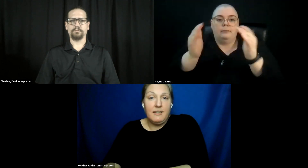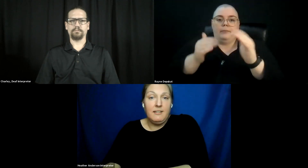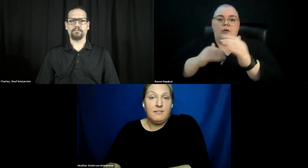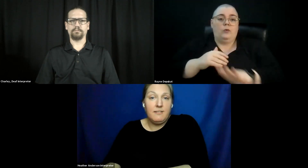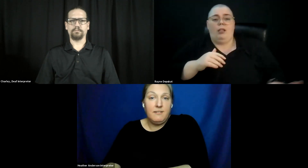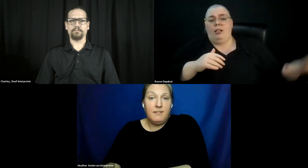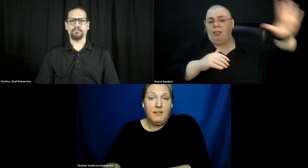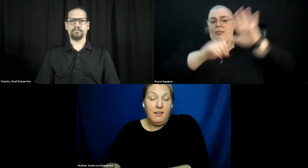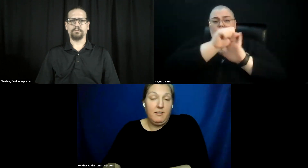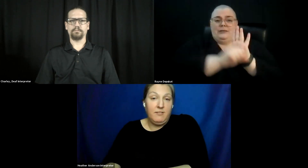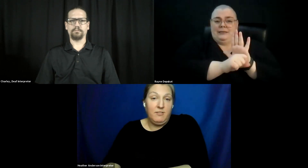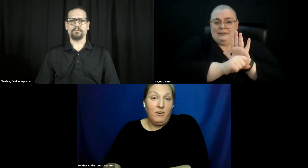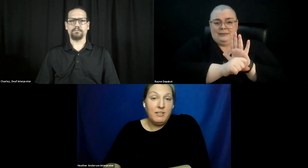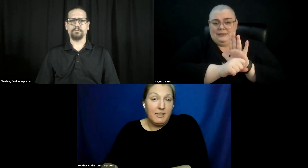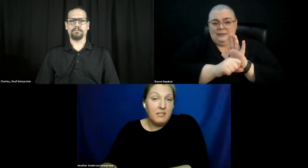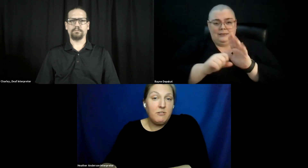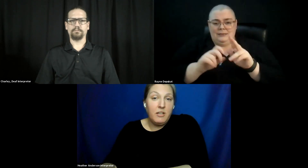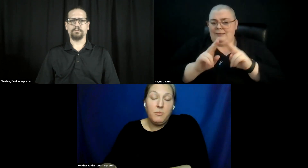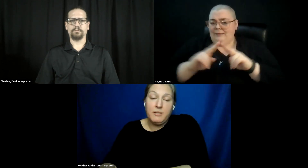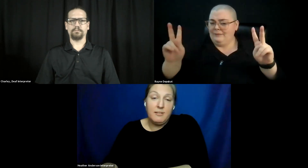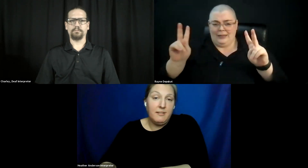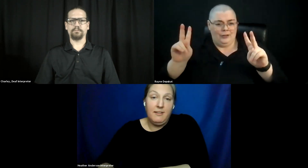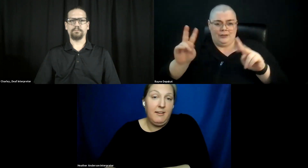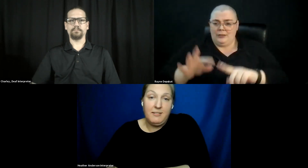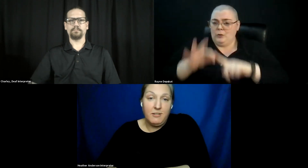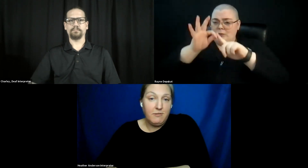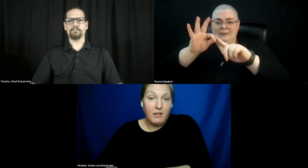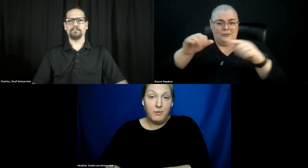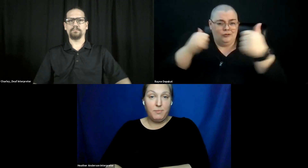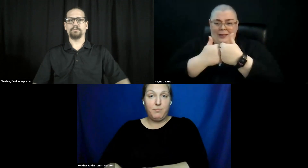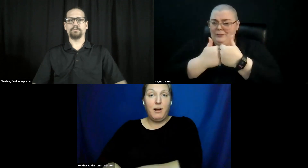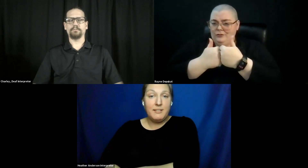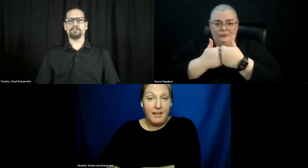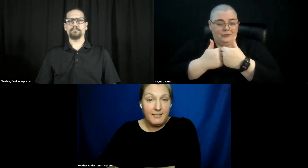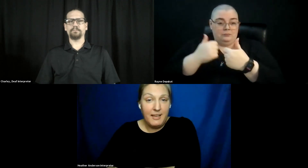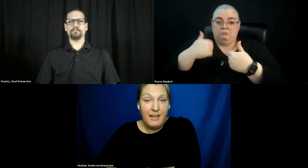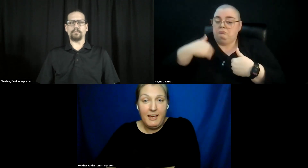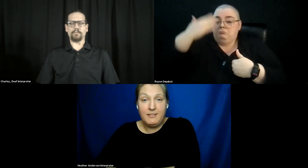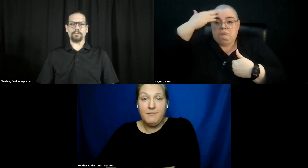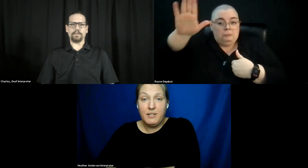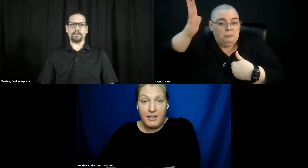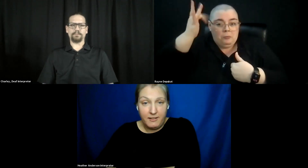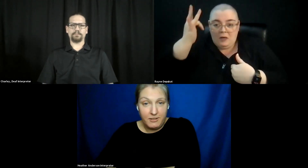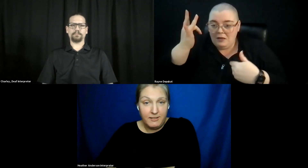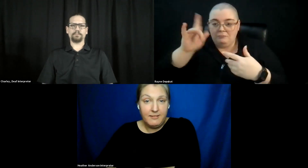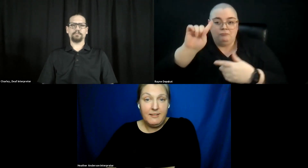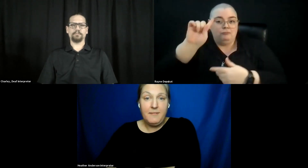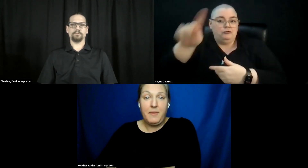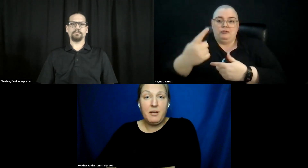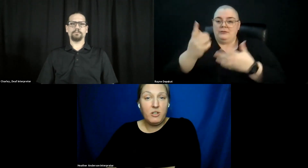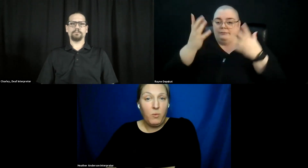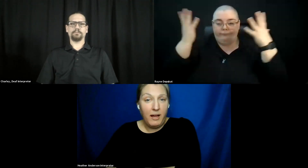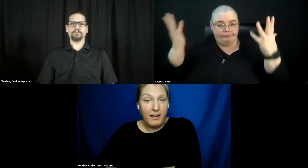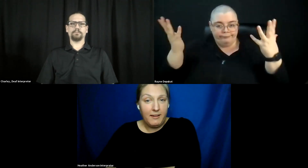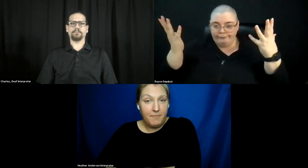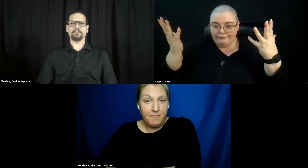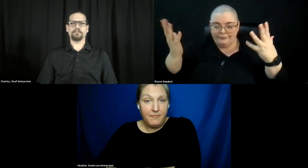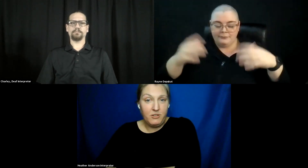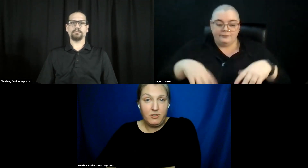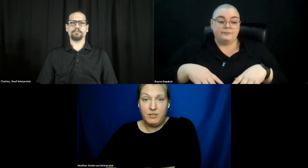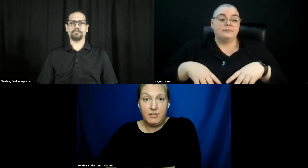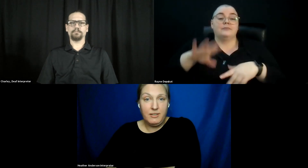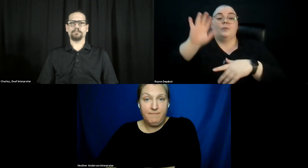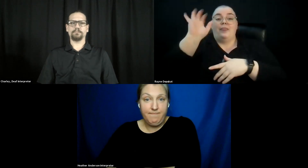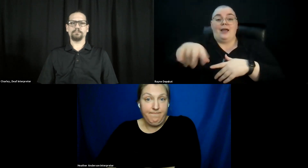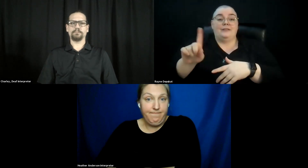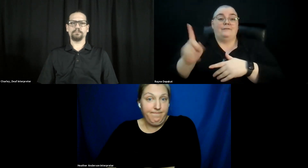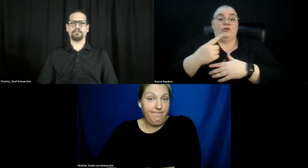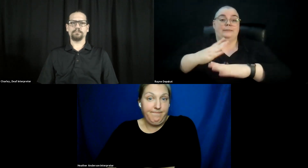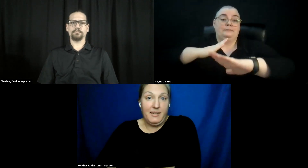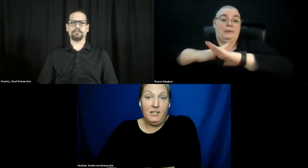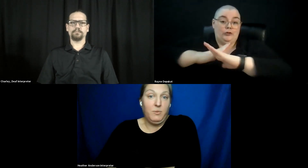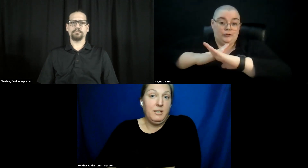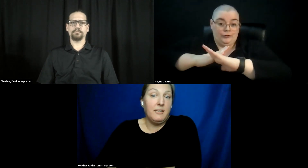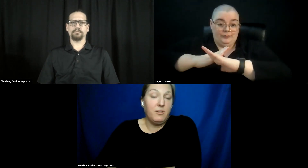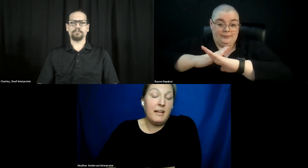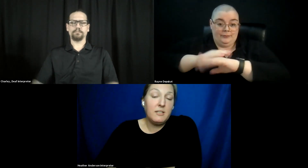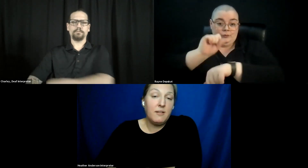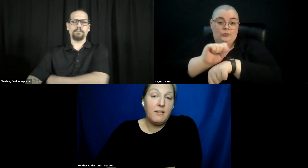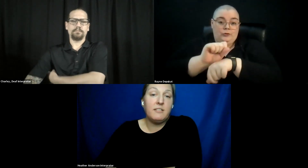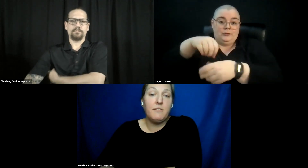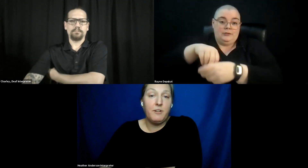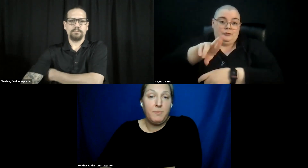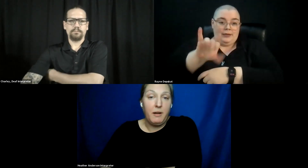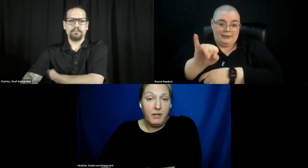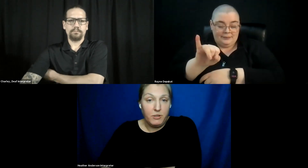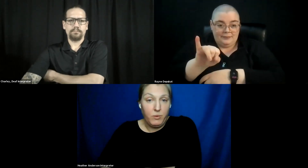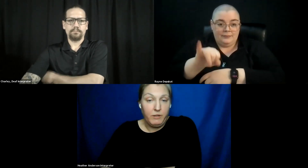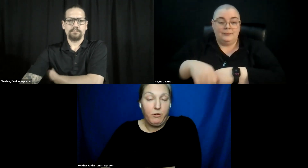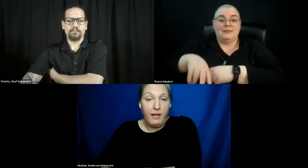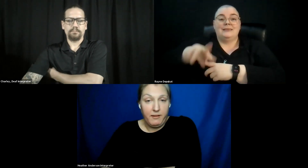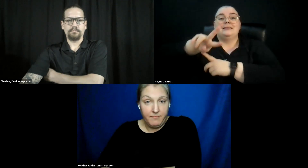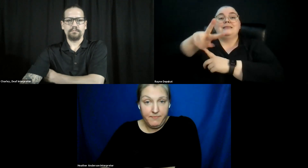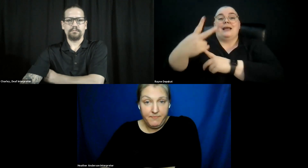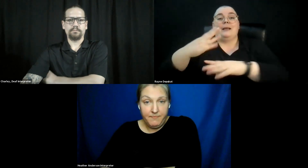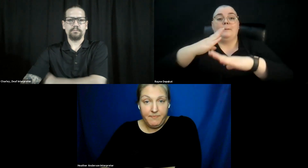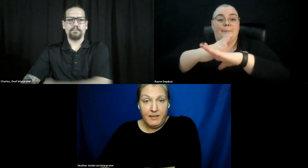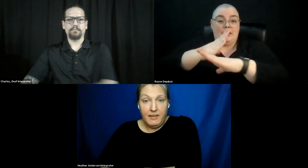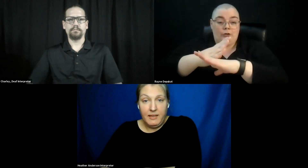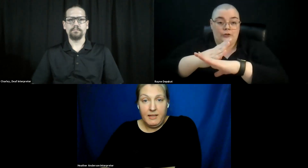get a license is is daunting it's a strenuous. It's a strenuous process. It's very challenging. I'm not sure why. It's just, it is what it is. So that's, That's the first barrier to work in Rhode Island.